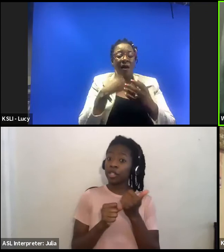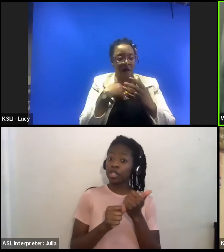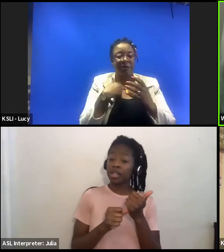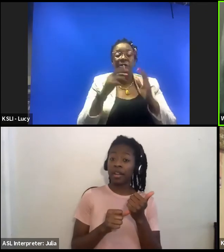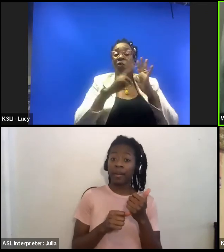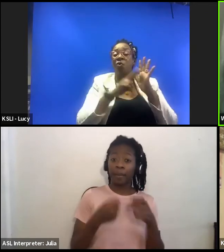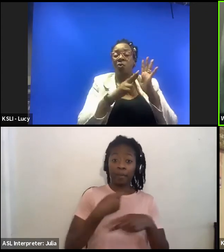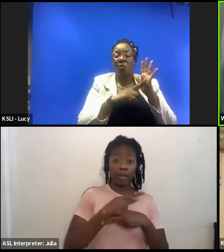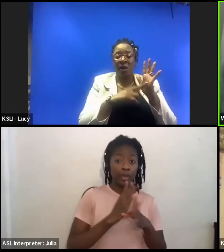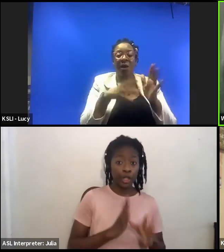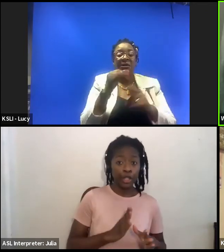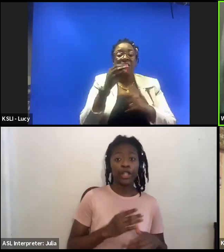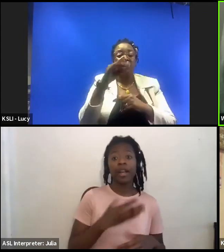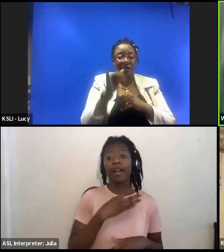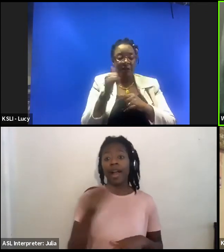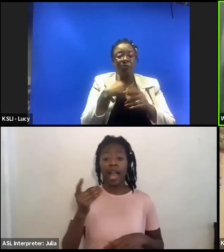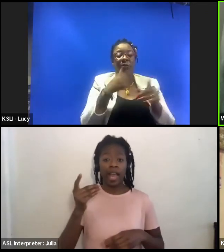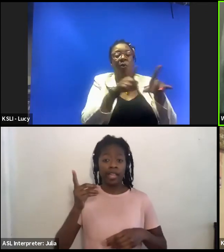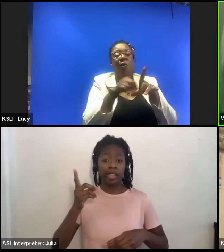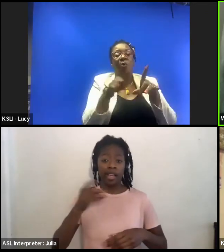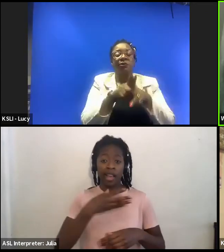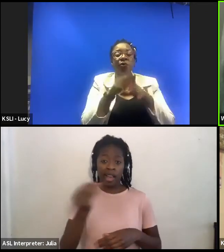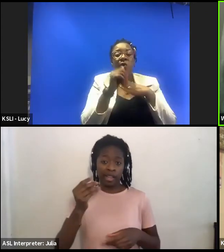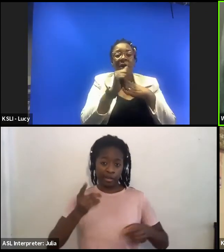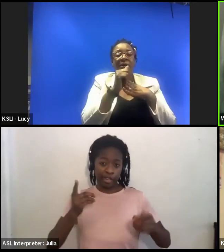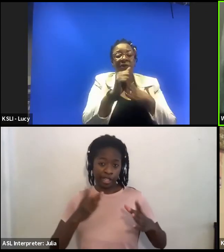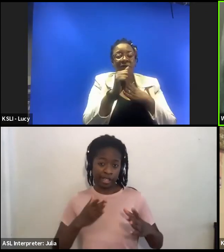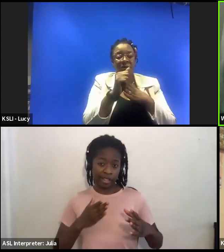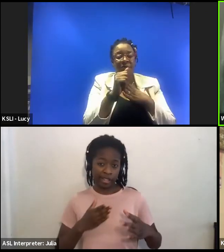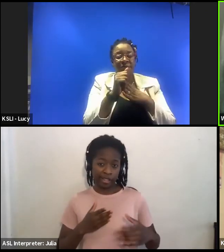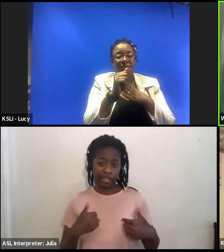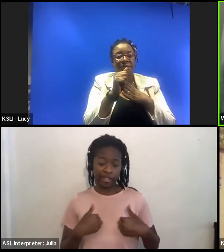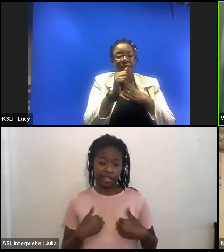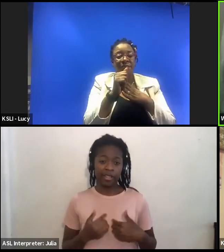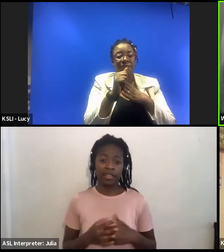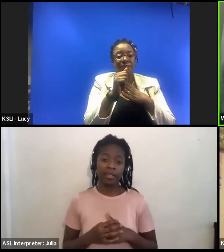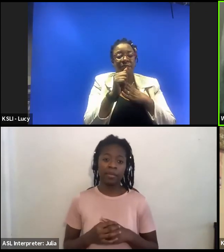and I was also directing. And you were with me there,